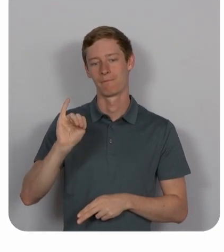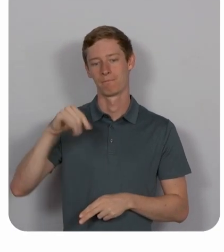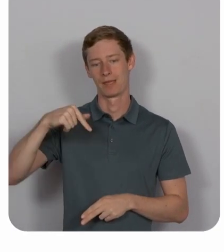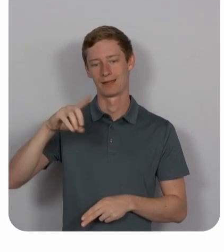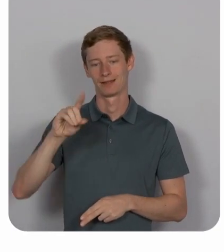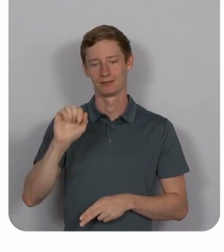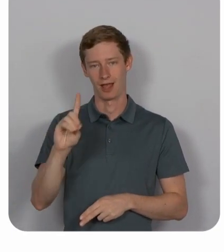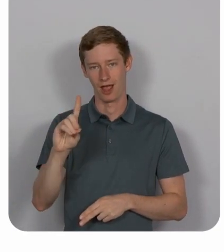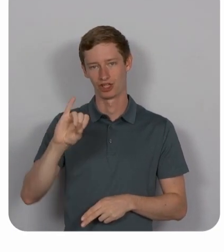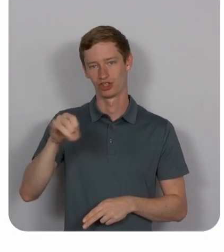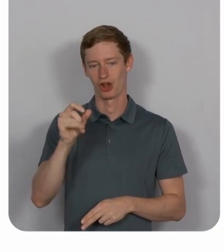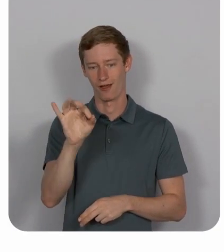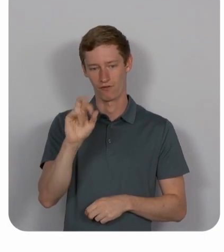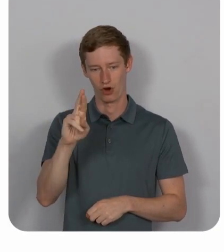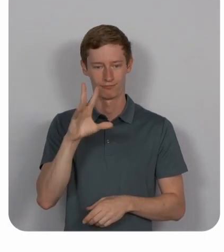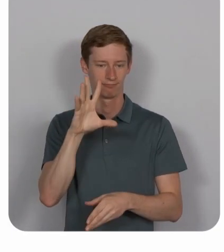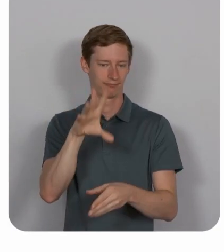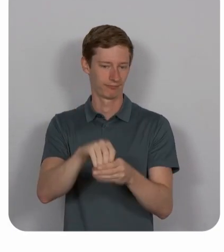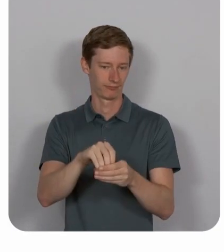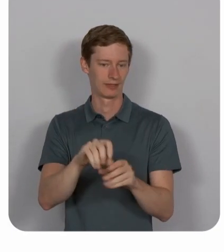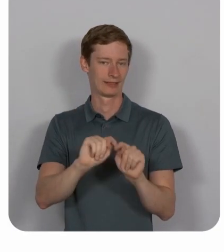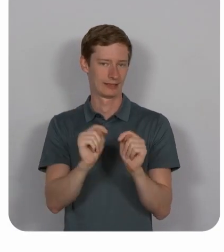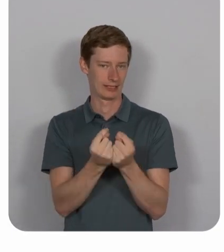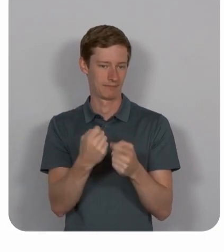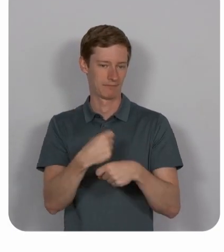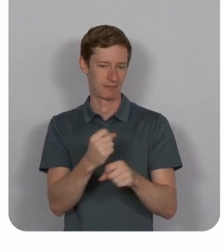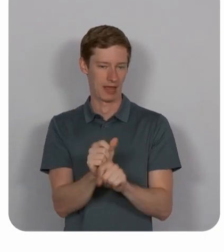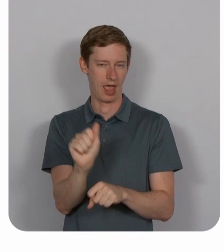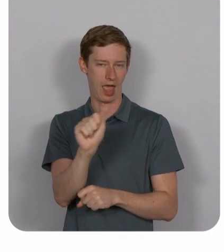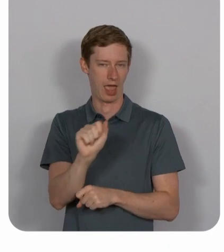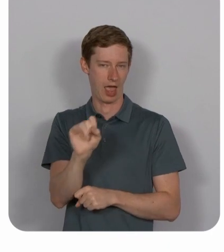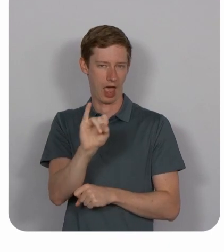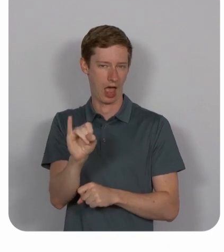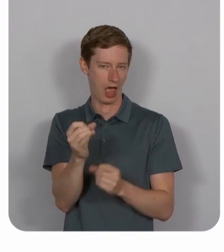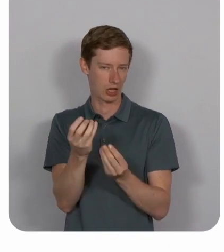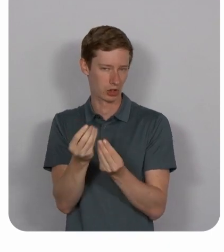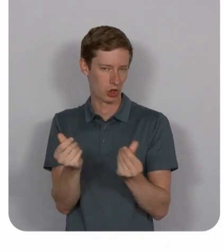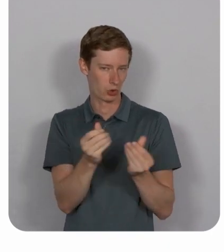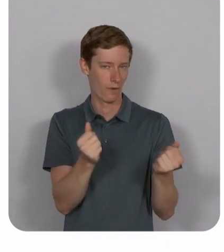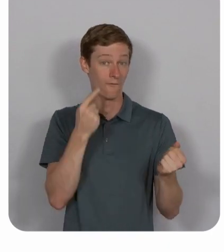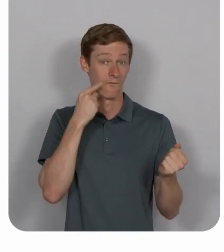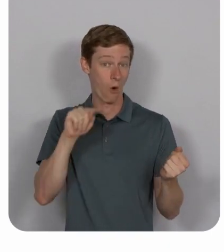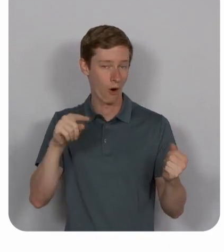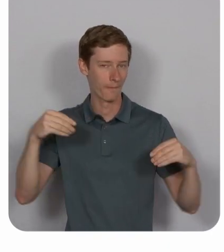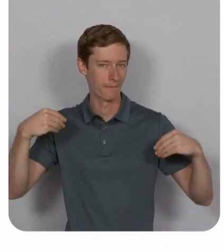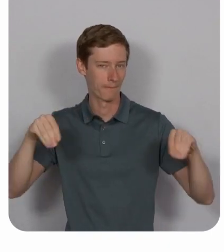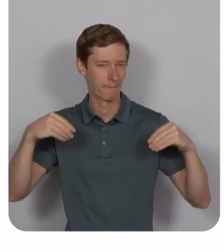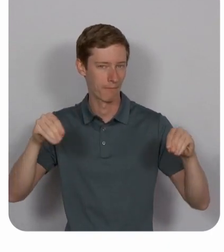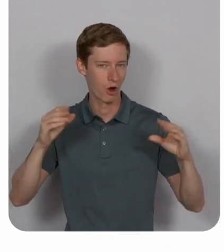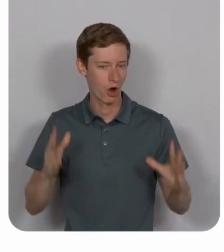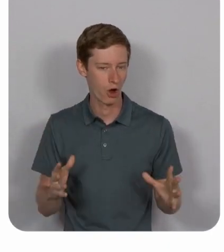I’m on the team at Shopify building AI solutions for our merchants. I want to take you through some of the things we've learned along the way